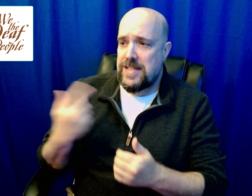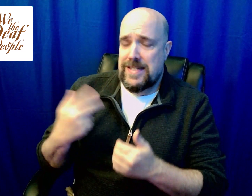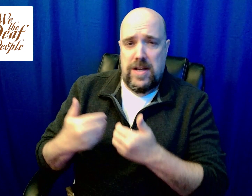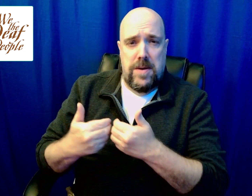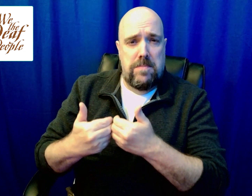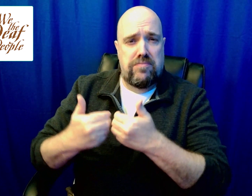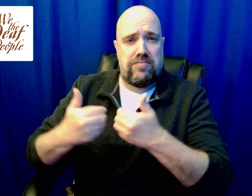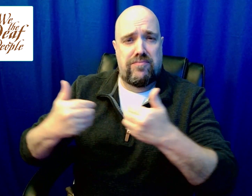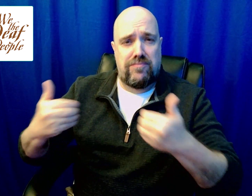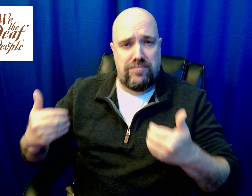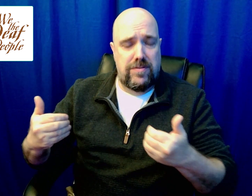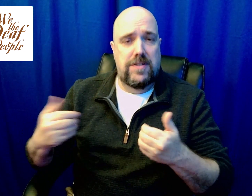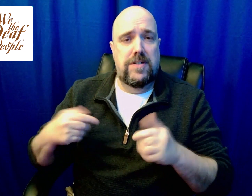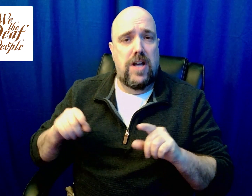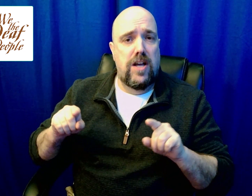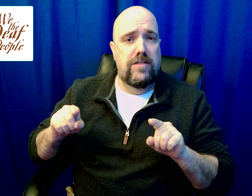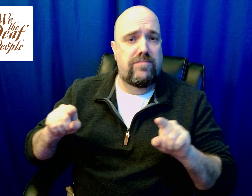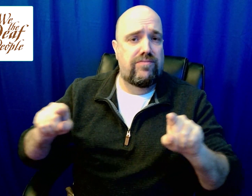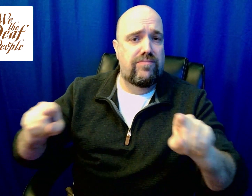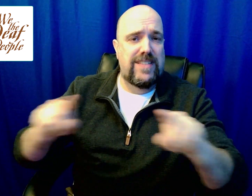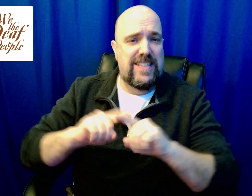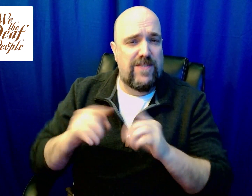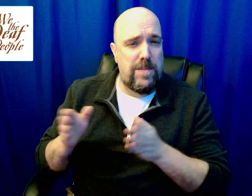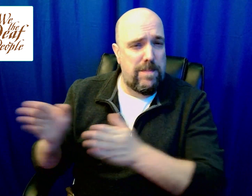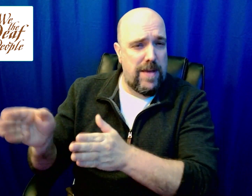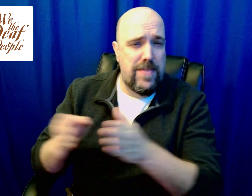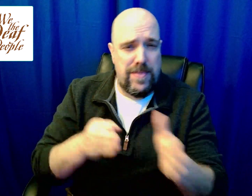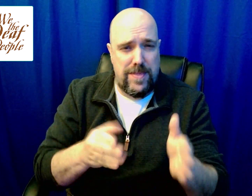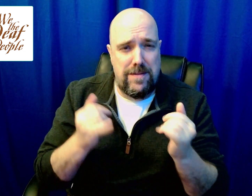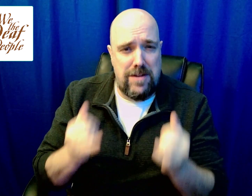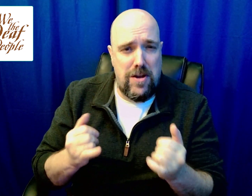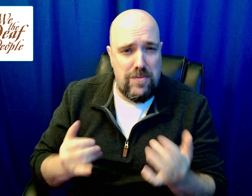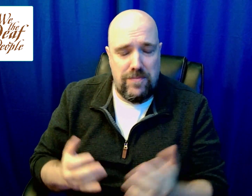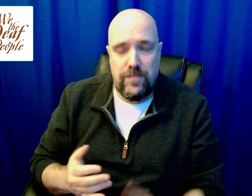We have separated and are going in a different path now.